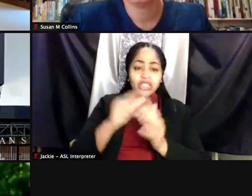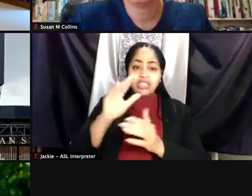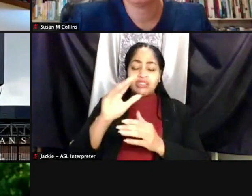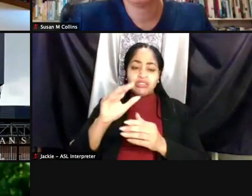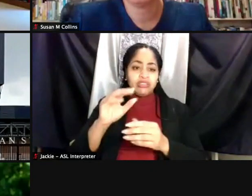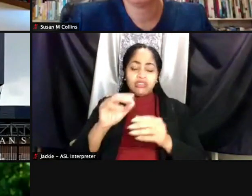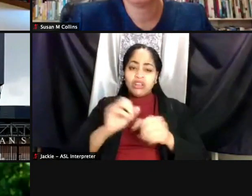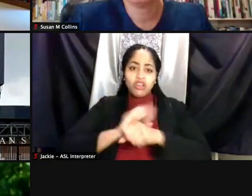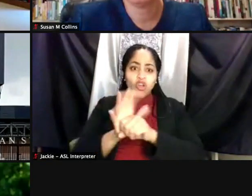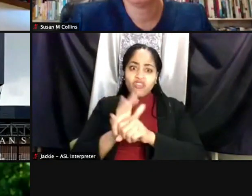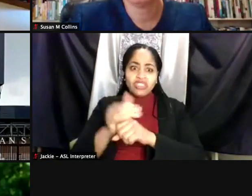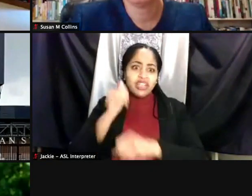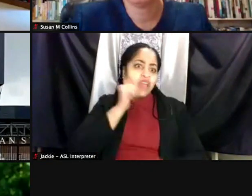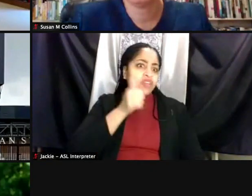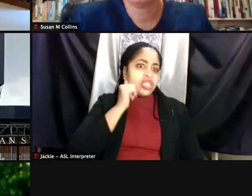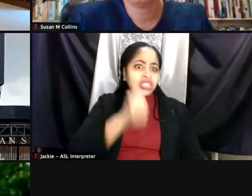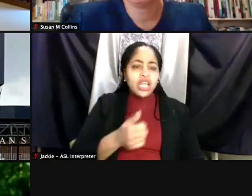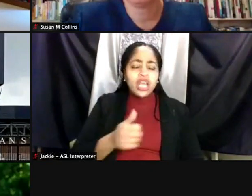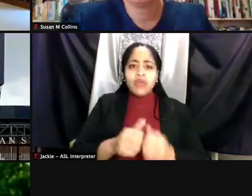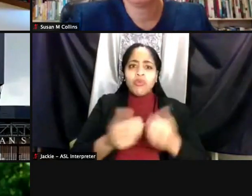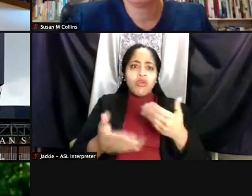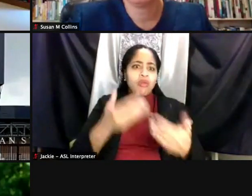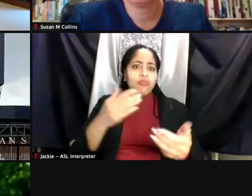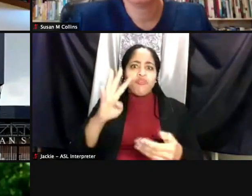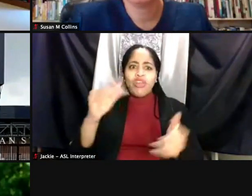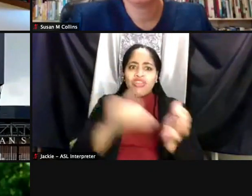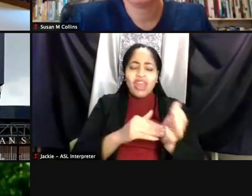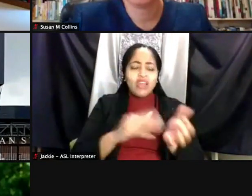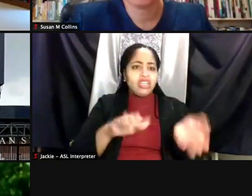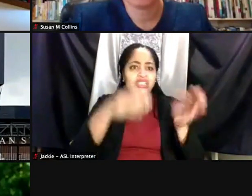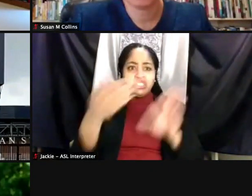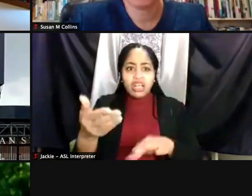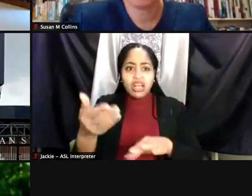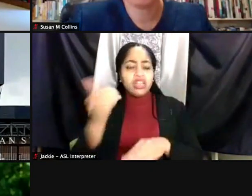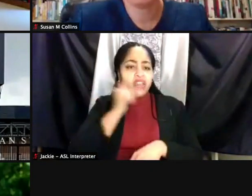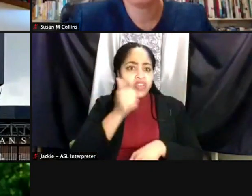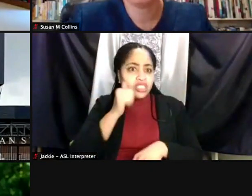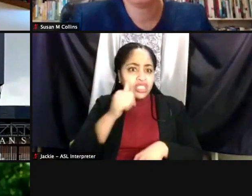with nearly 4,000 deaths a day this past week. And the models suggest that this number